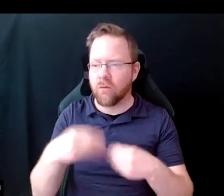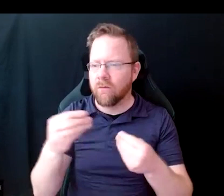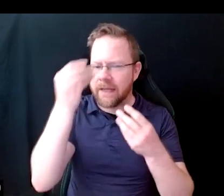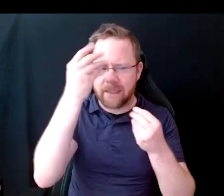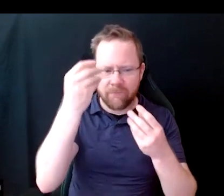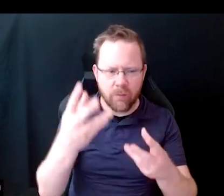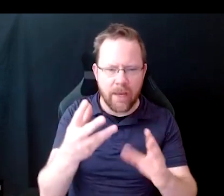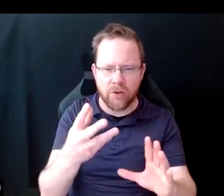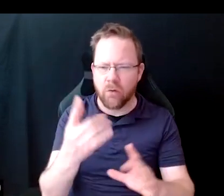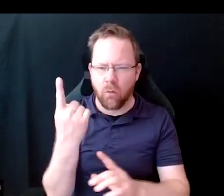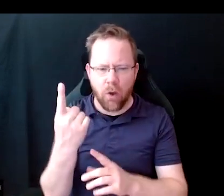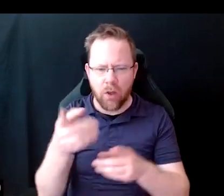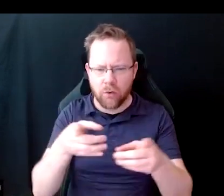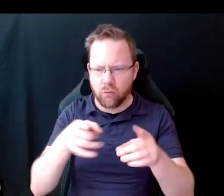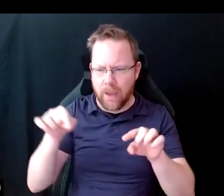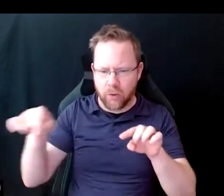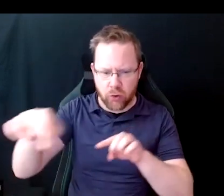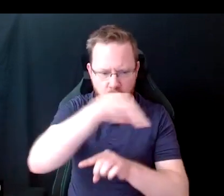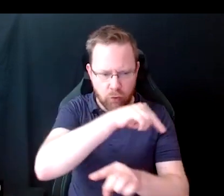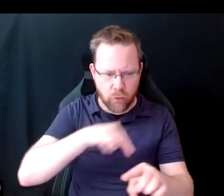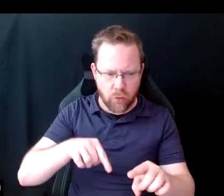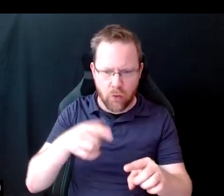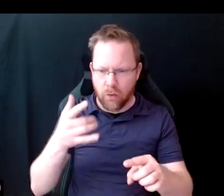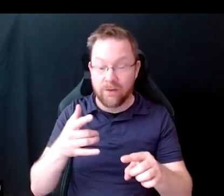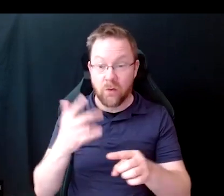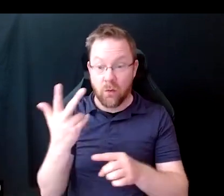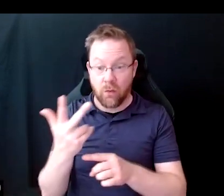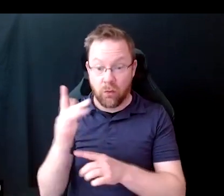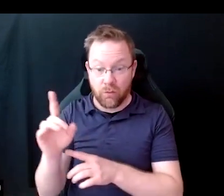one of the directions, one of the variables in a three-dimensional space.